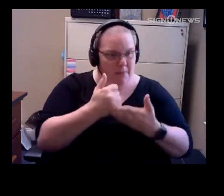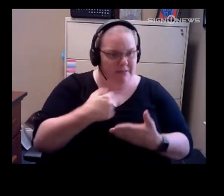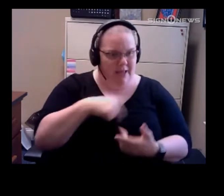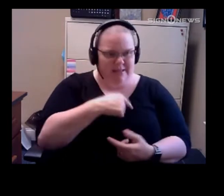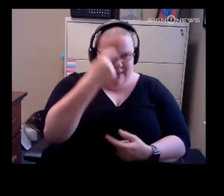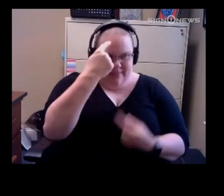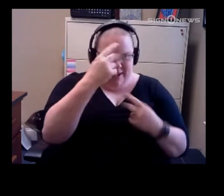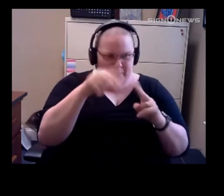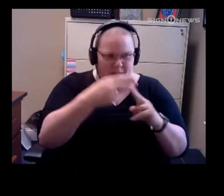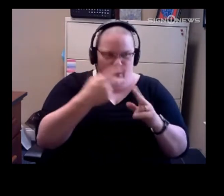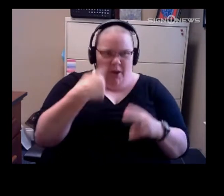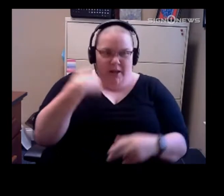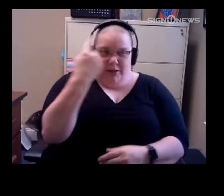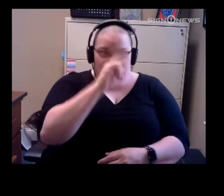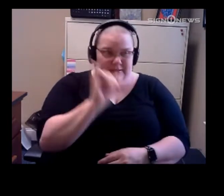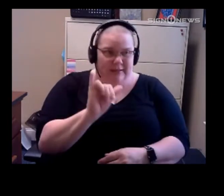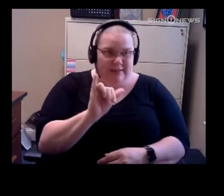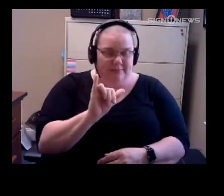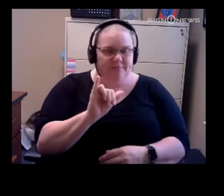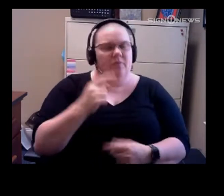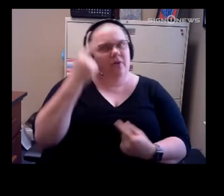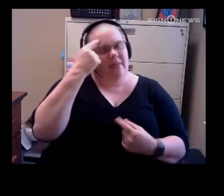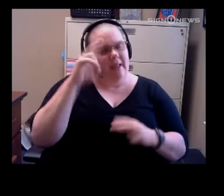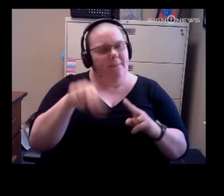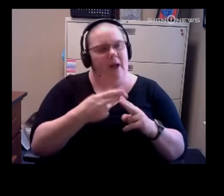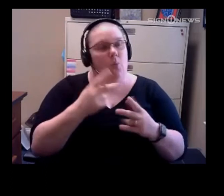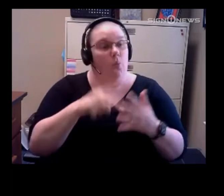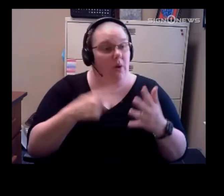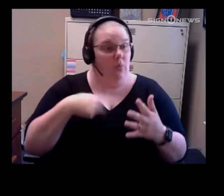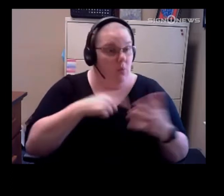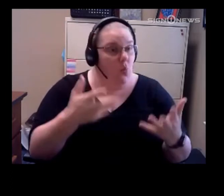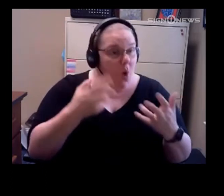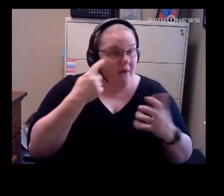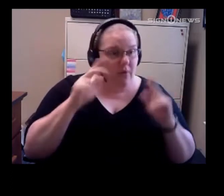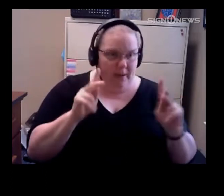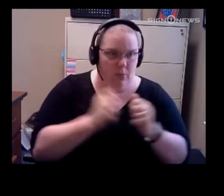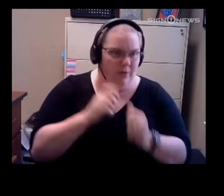the things we want for our communities right what we want for people with disabilities so maybe you